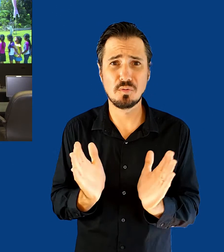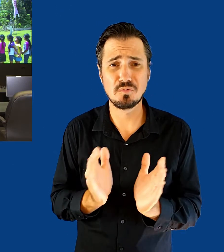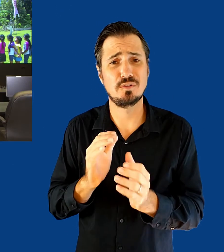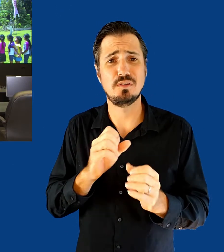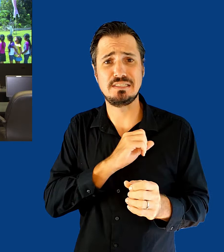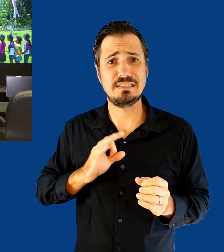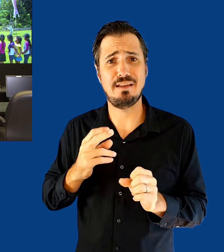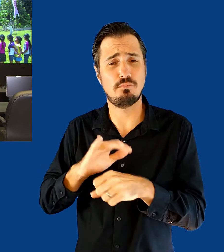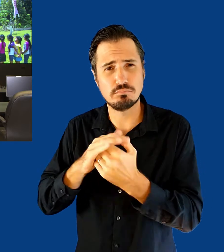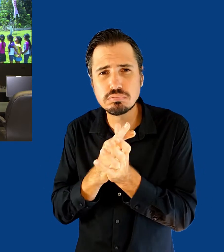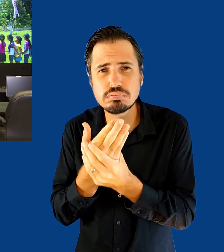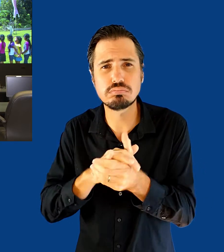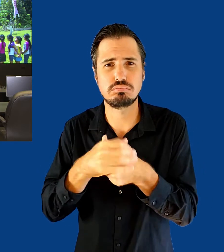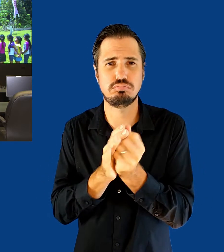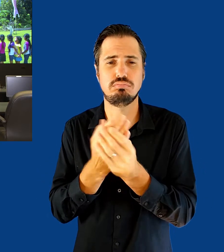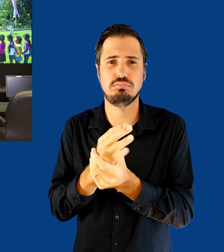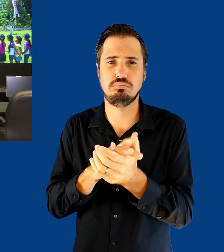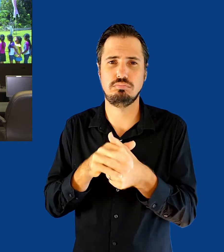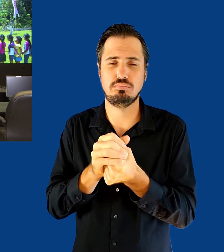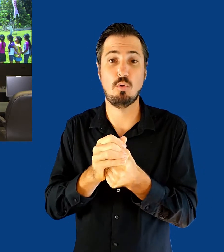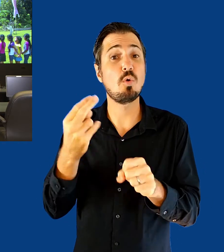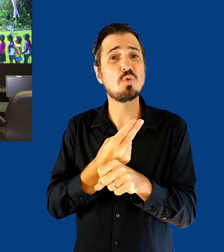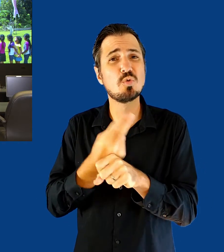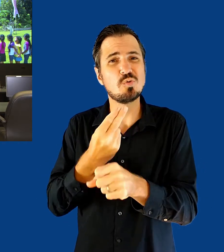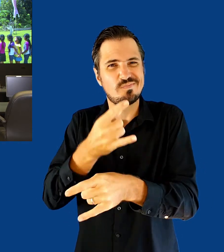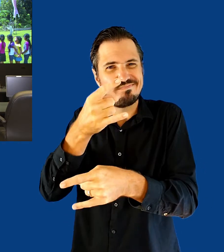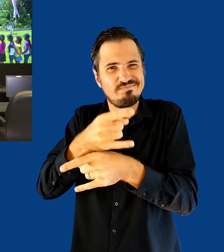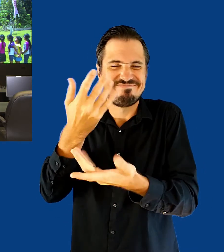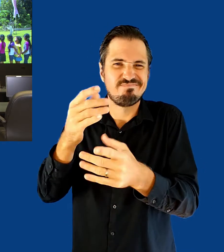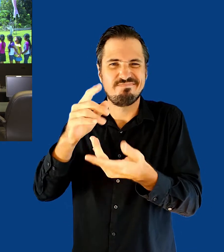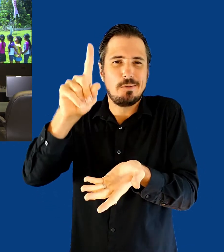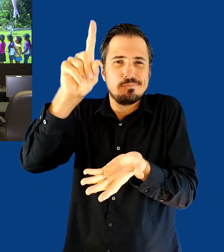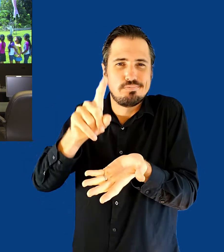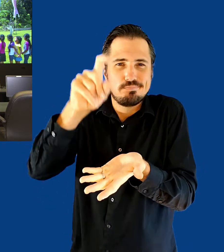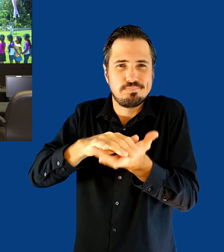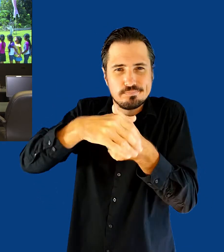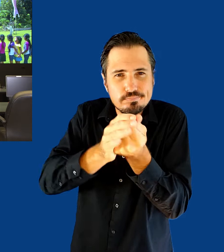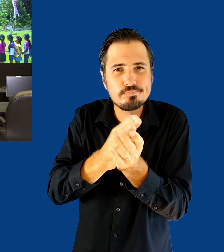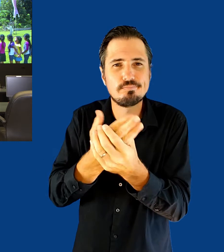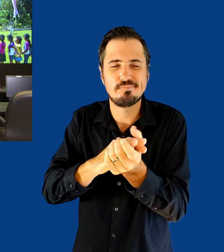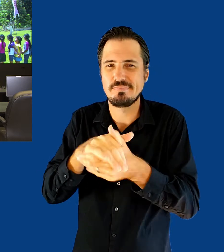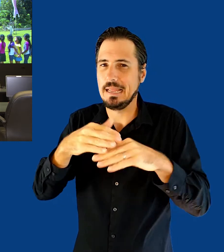Ensure restrooms are stocked with handwashing supplies, and are cleaned and disinfected regularly.